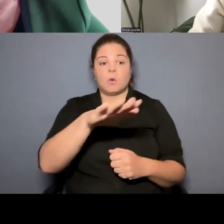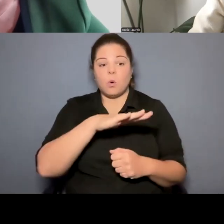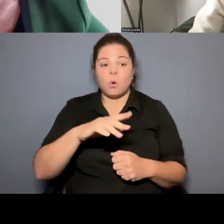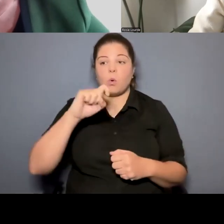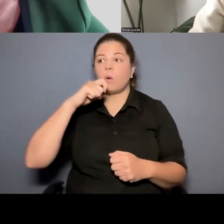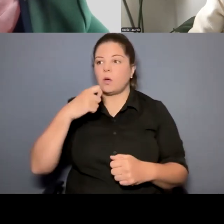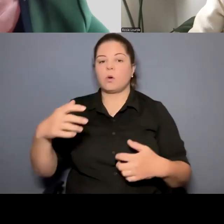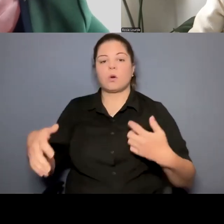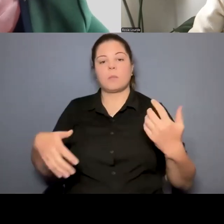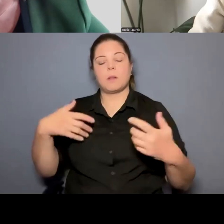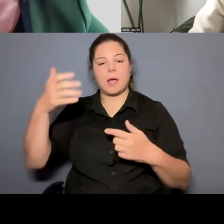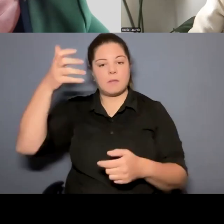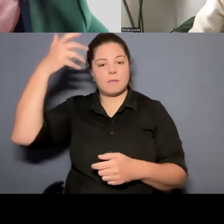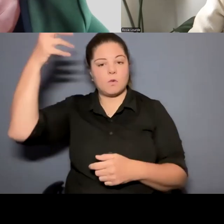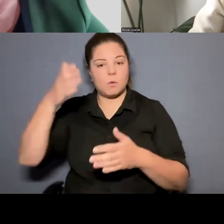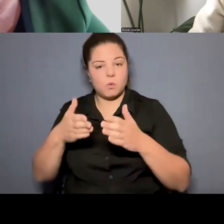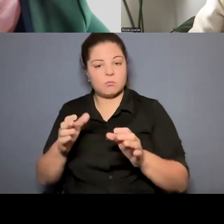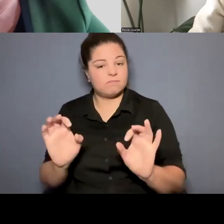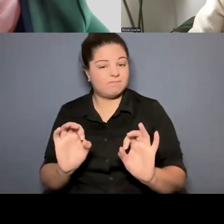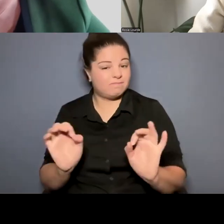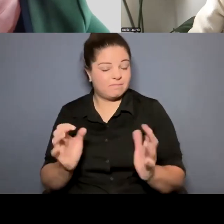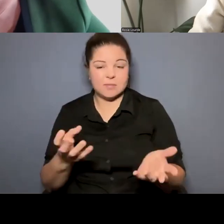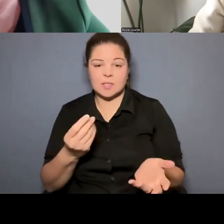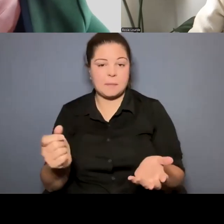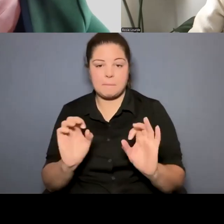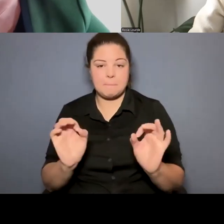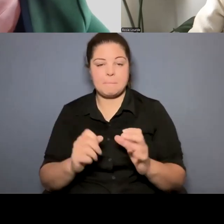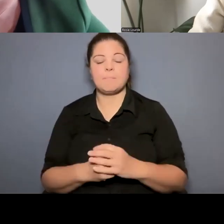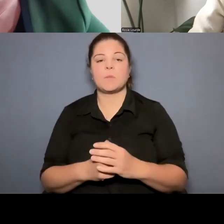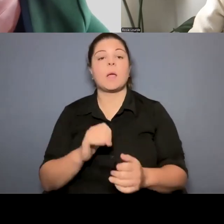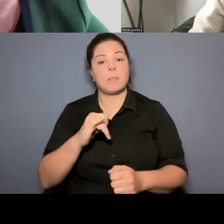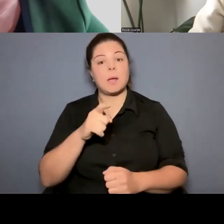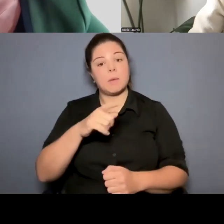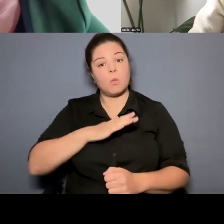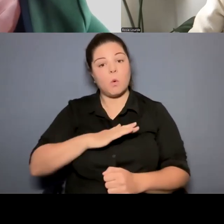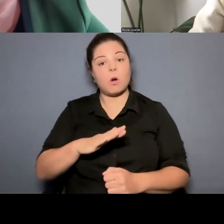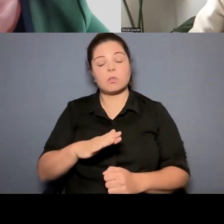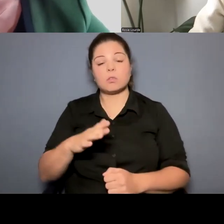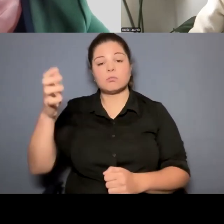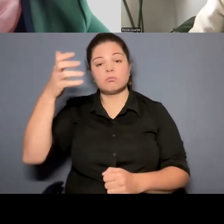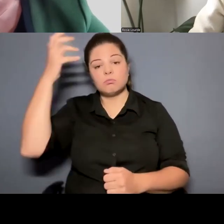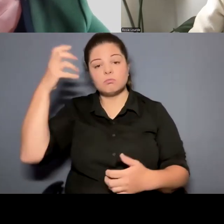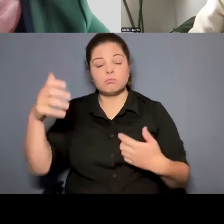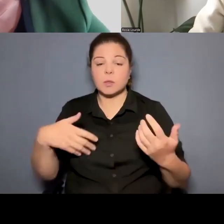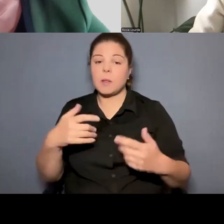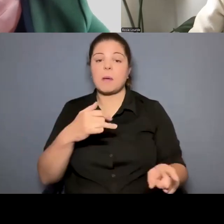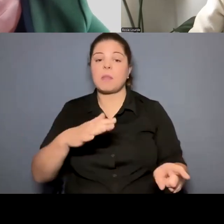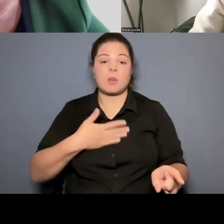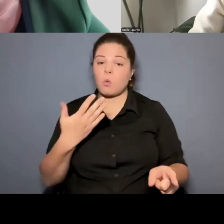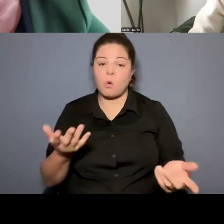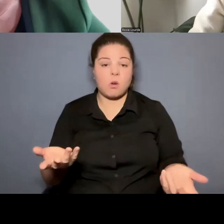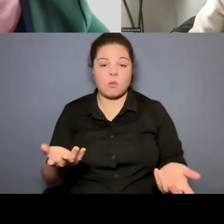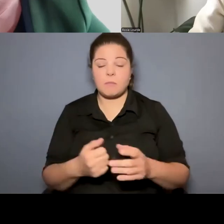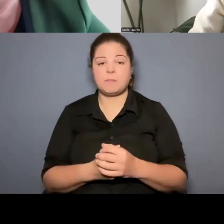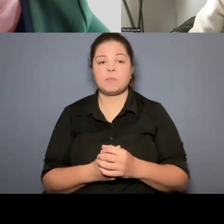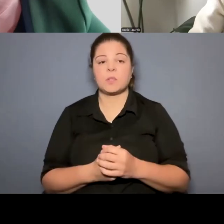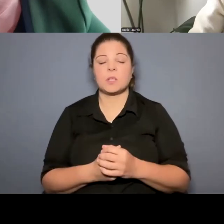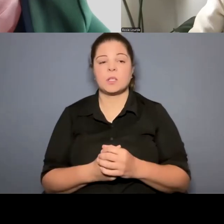You might want to take it further, you might not. There might be ways you can share that